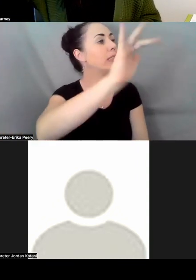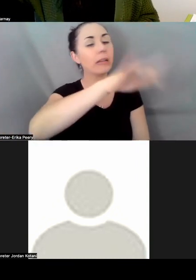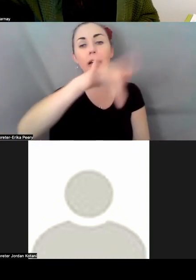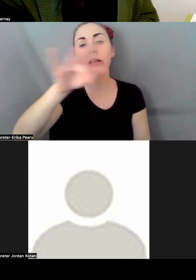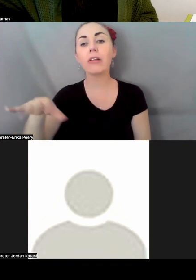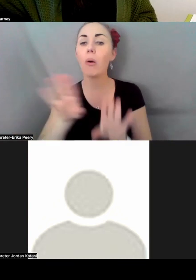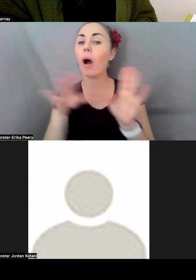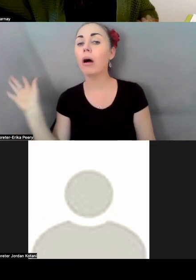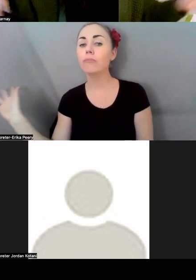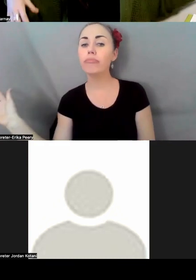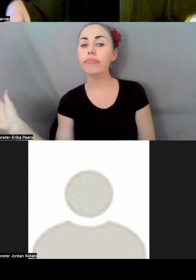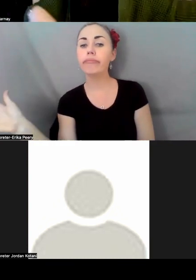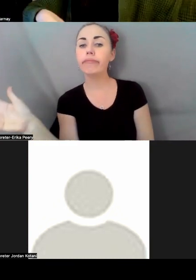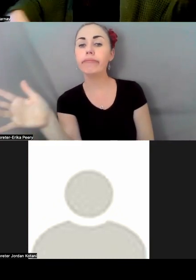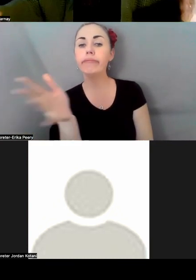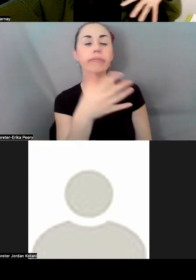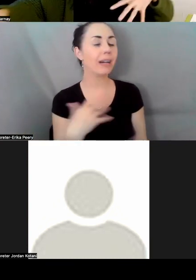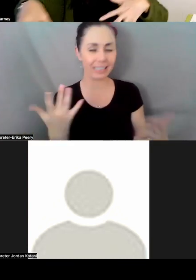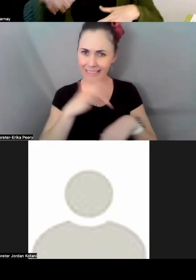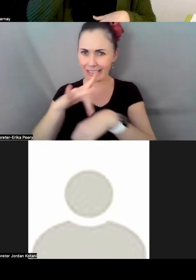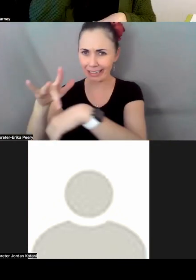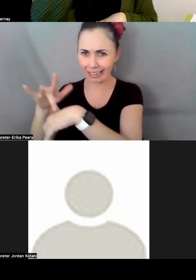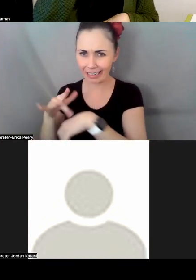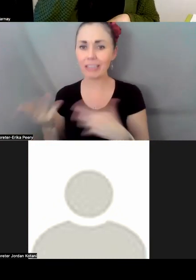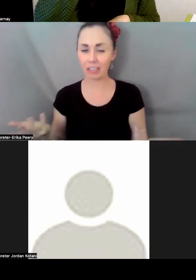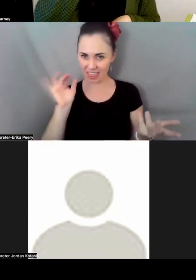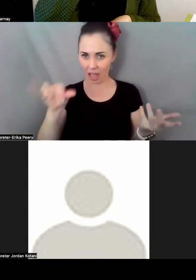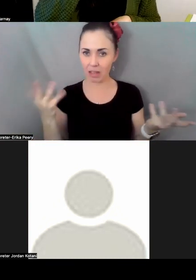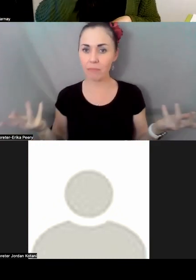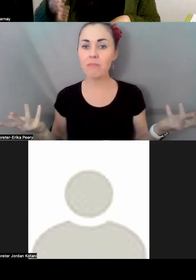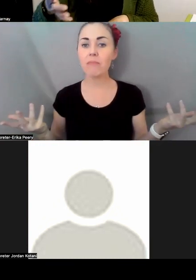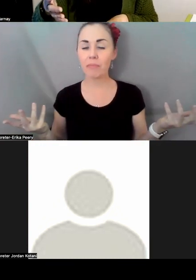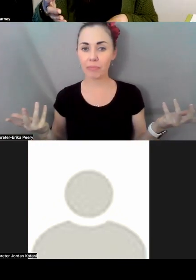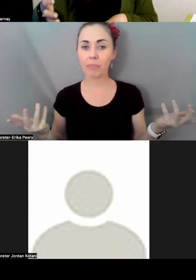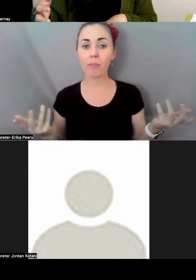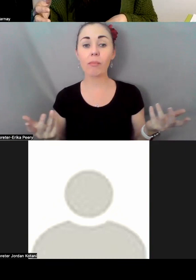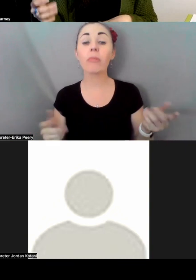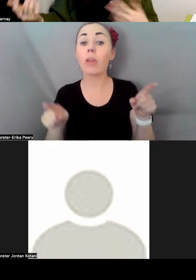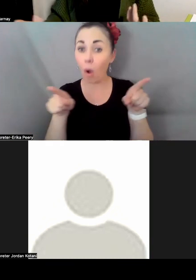Walk down the hall or walk through the house. This is also where we see self-injurious